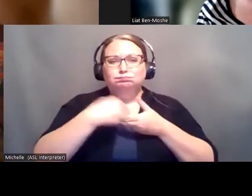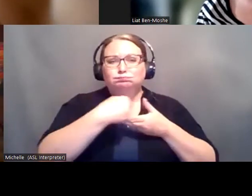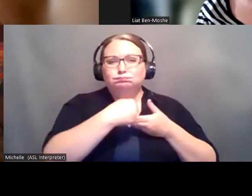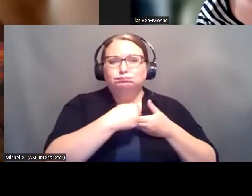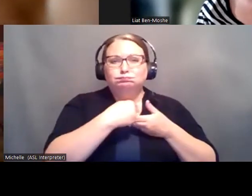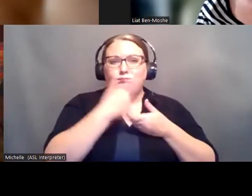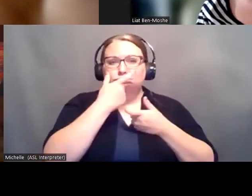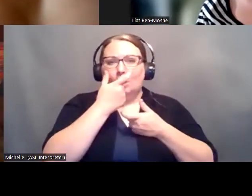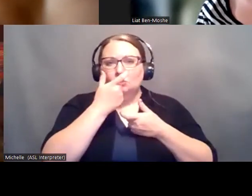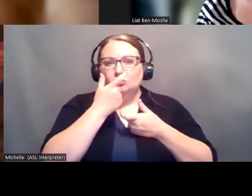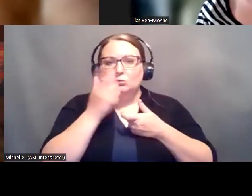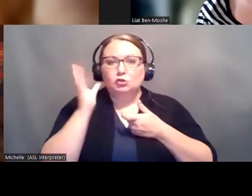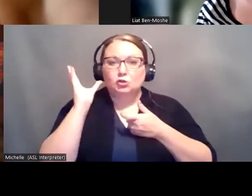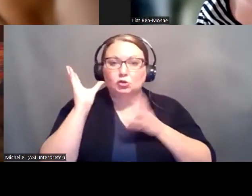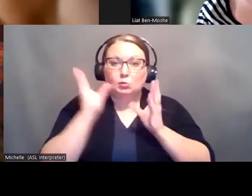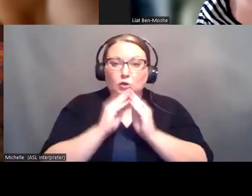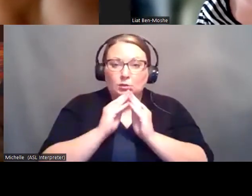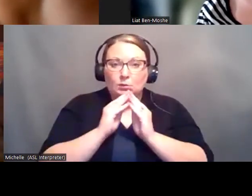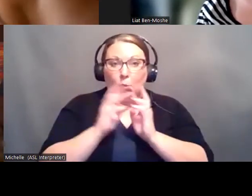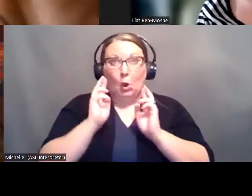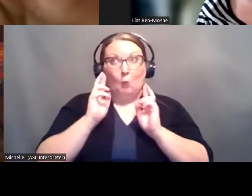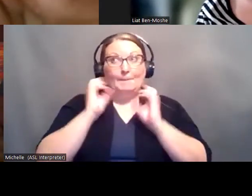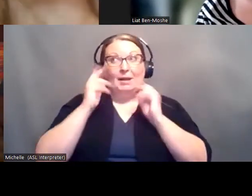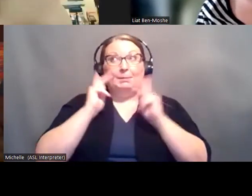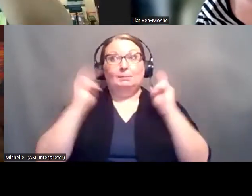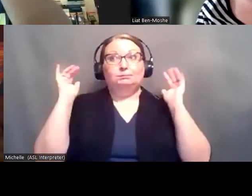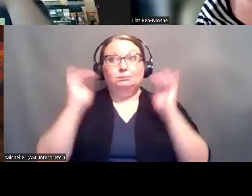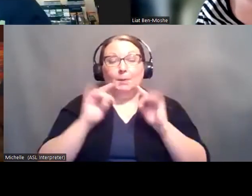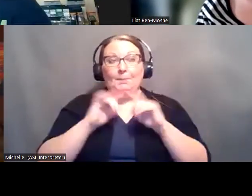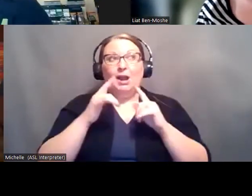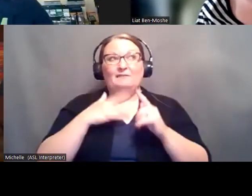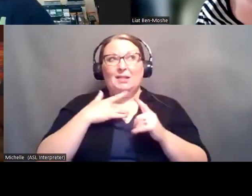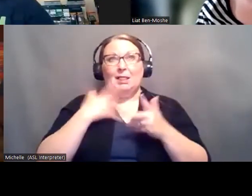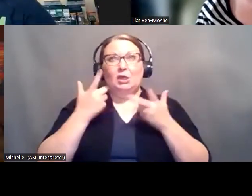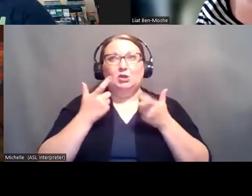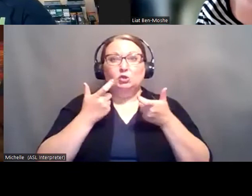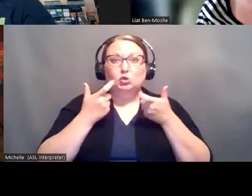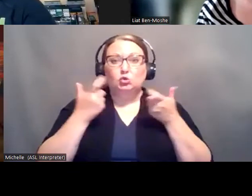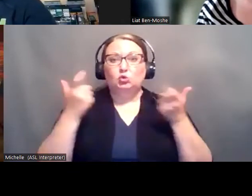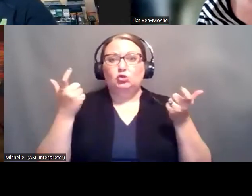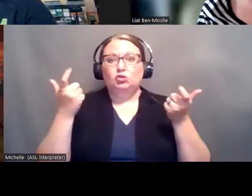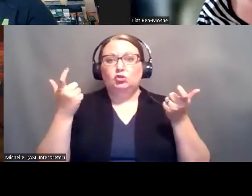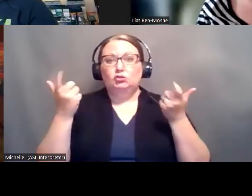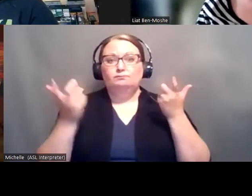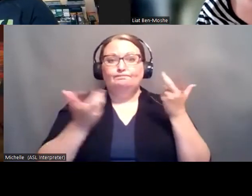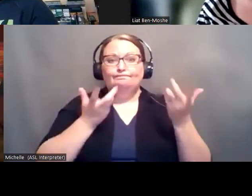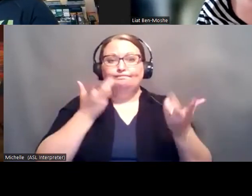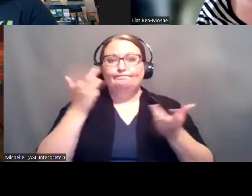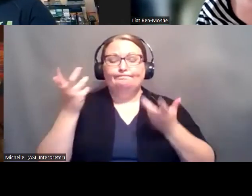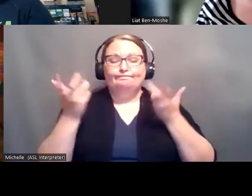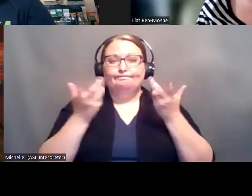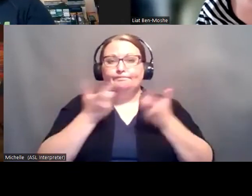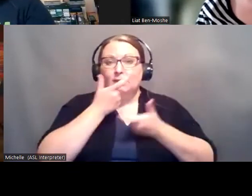I think we were hoping for a lot of people, but I feel like there's a huge interest currently